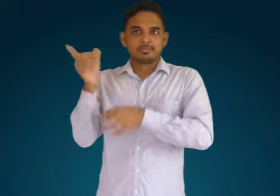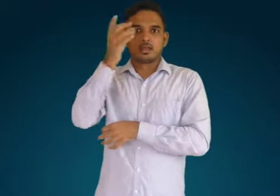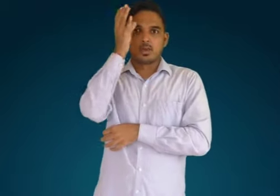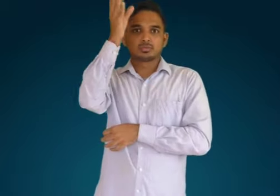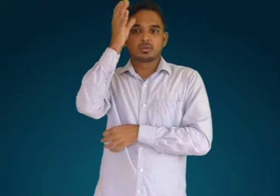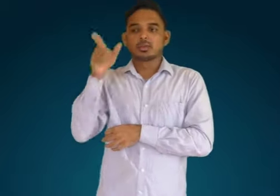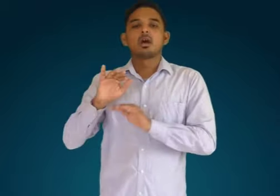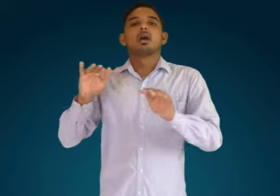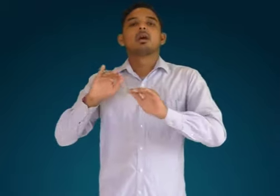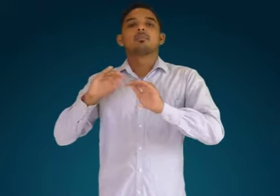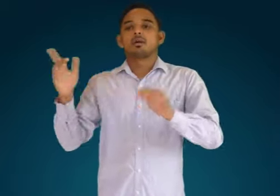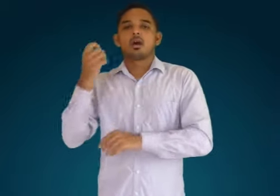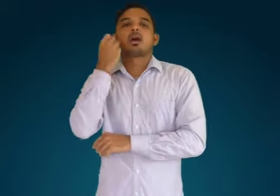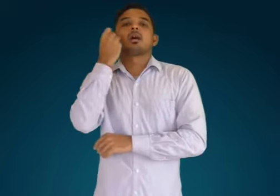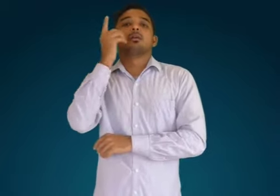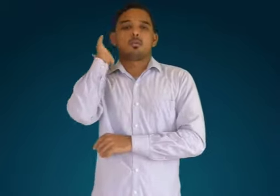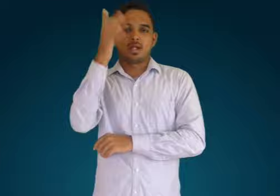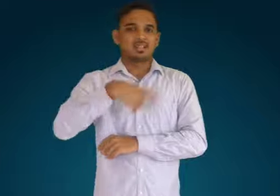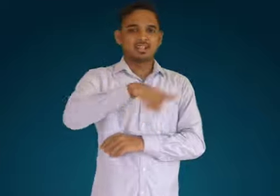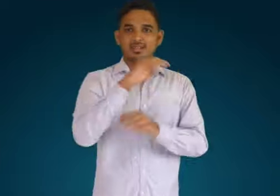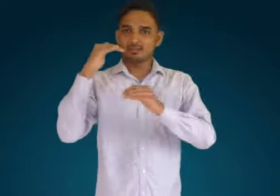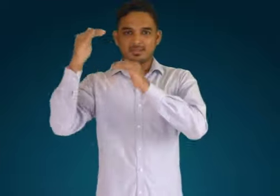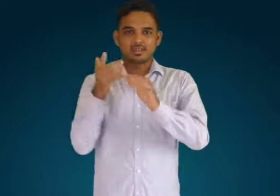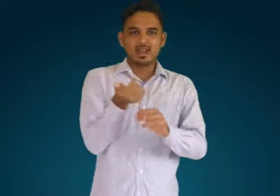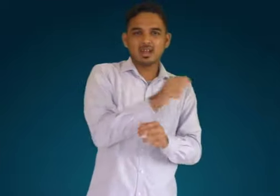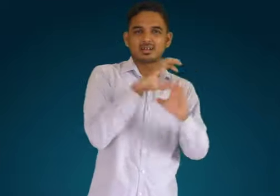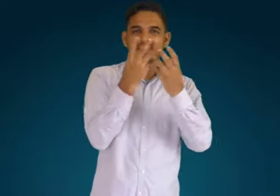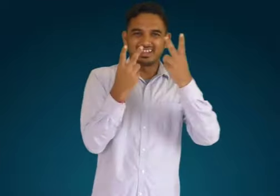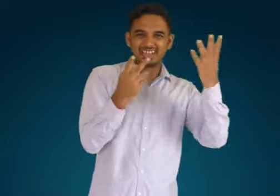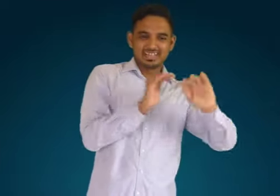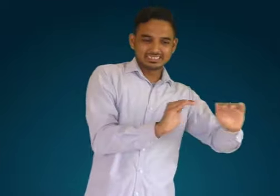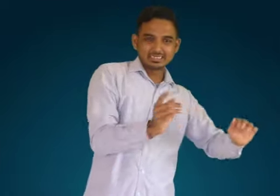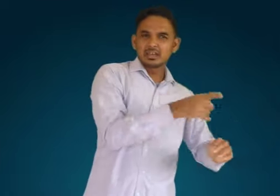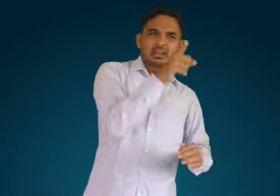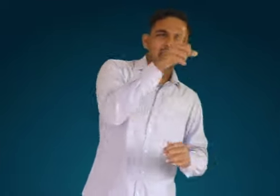helps children memorize new words and concepts better